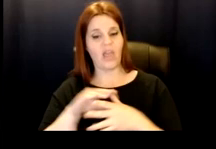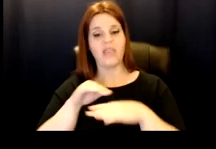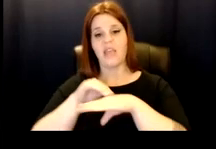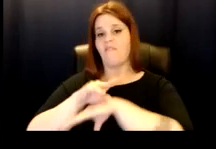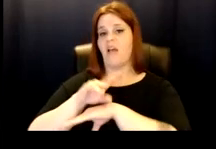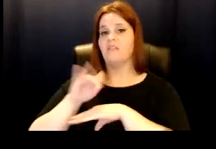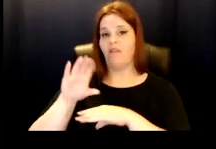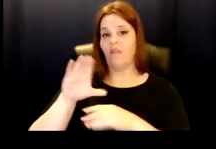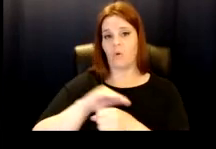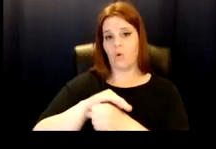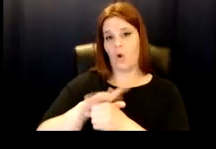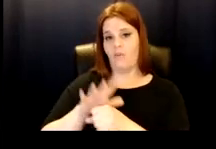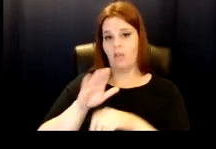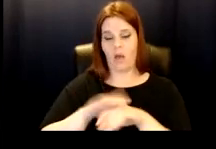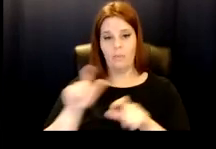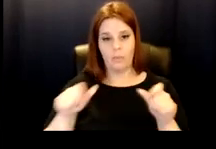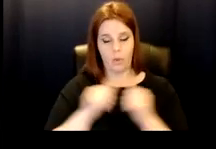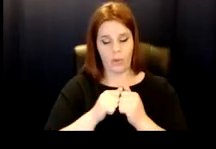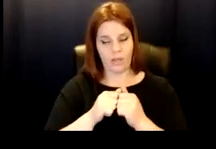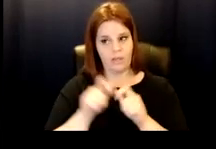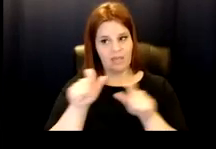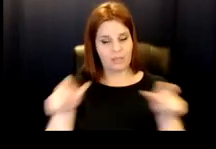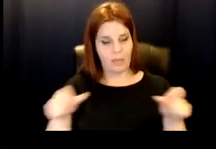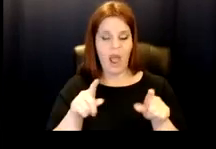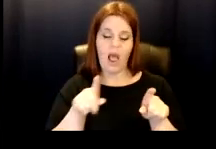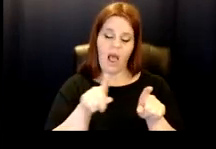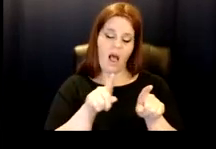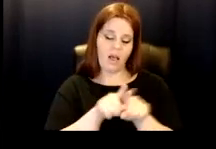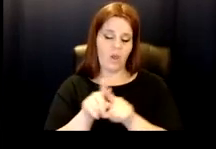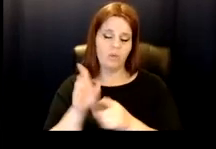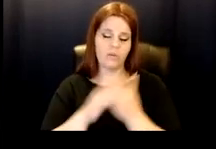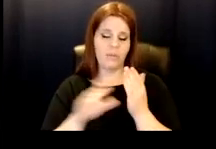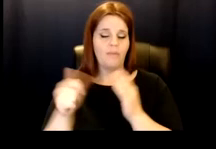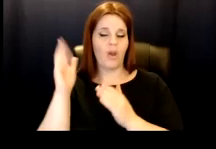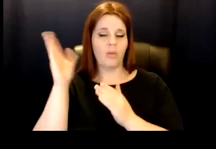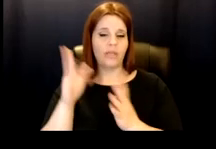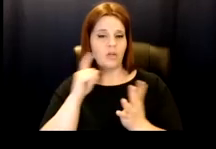disabilities, as some of our presenters also noted, have been profound. The unemployment